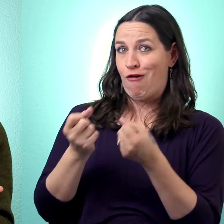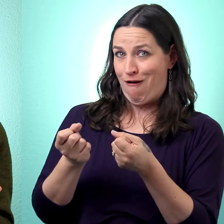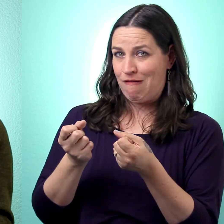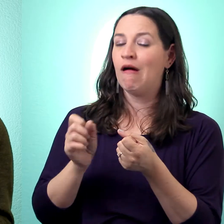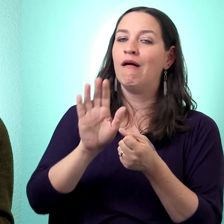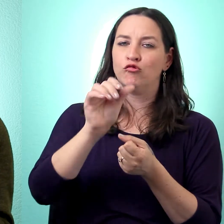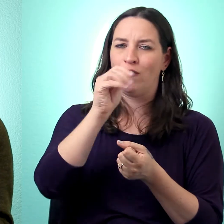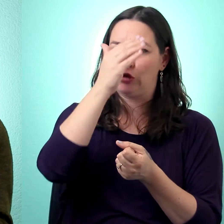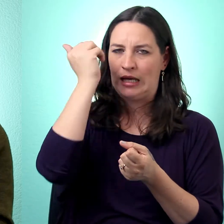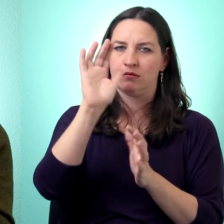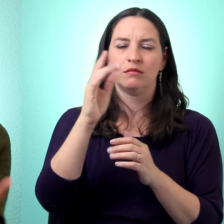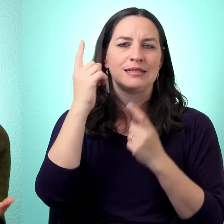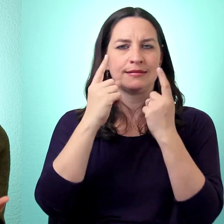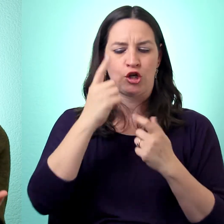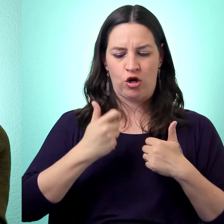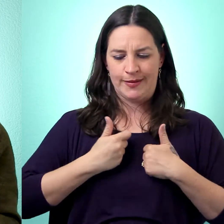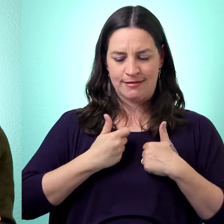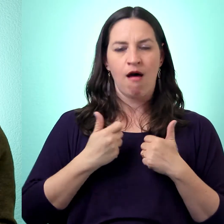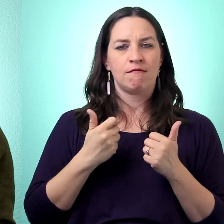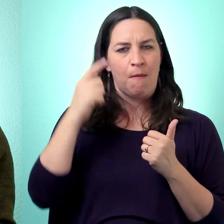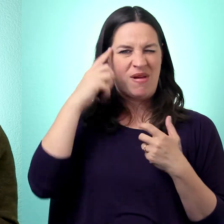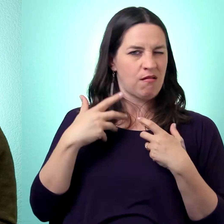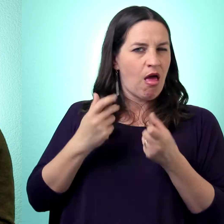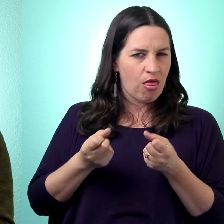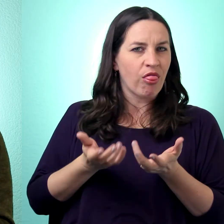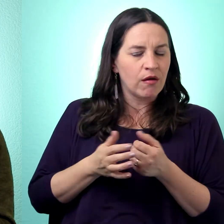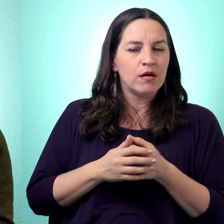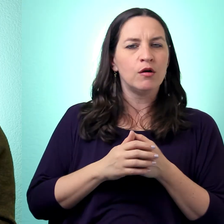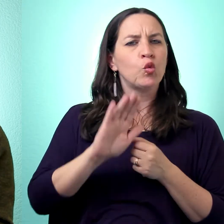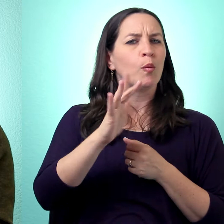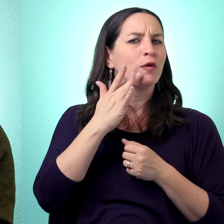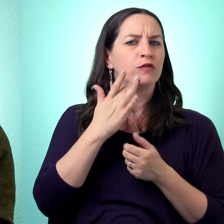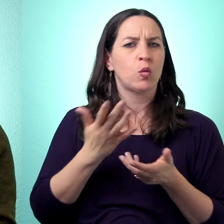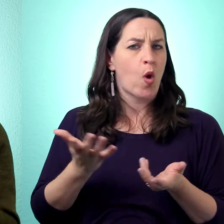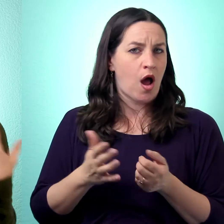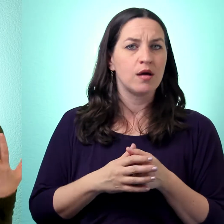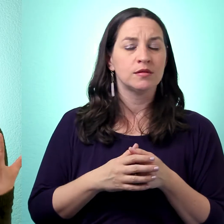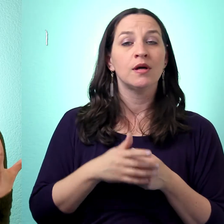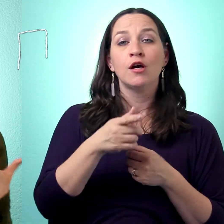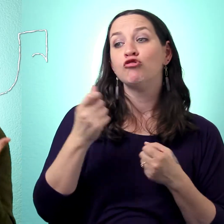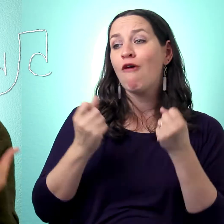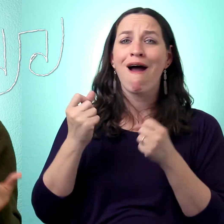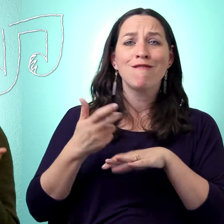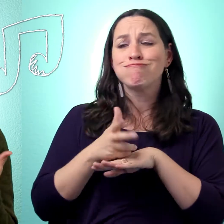important to think about what feels good for you and your mental health space. Do you enjoy a really loud, fun music